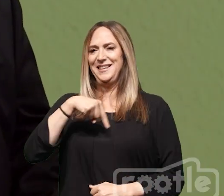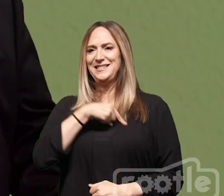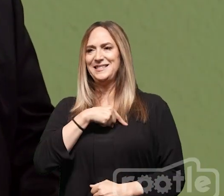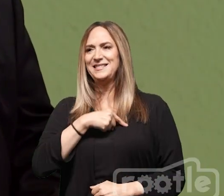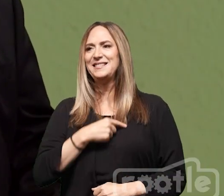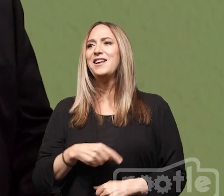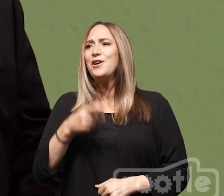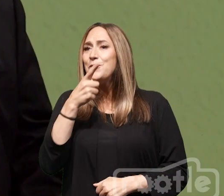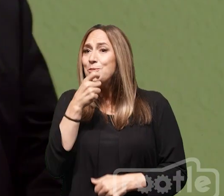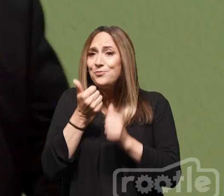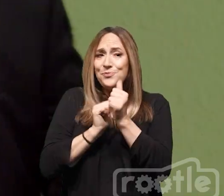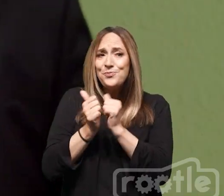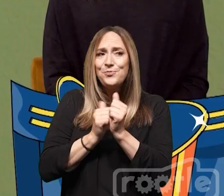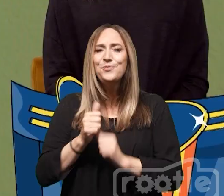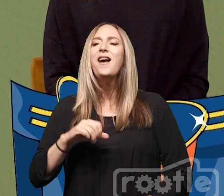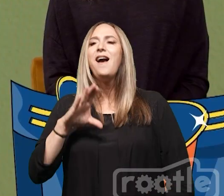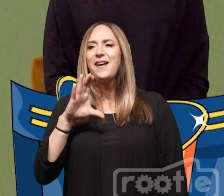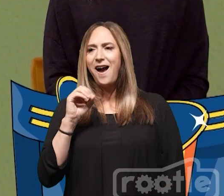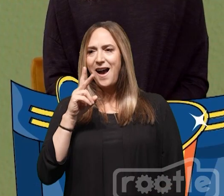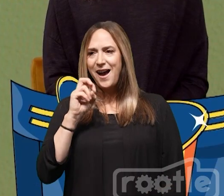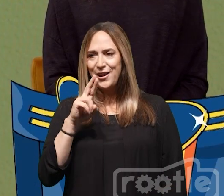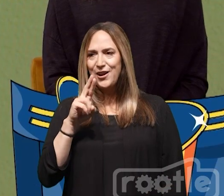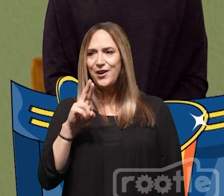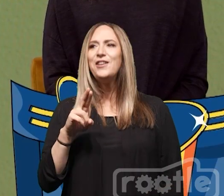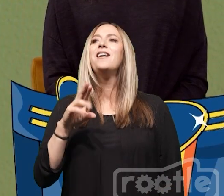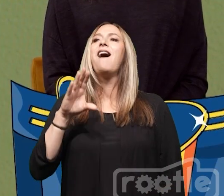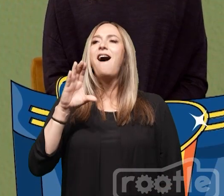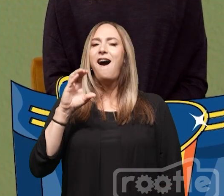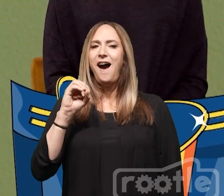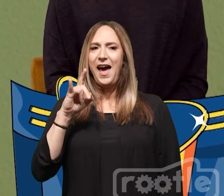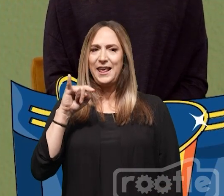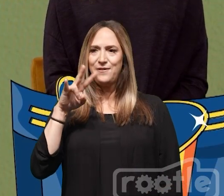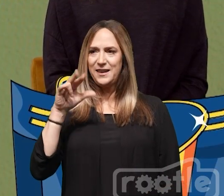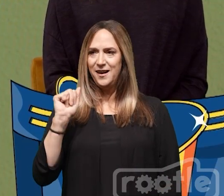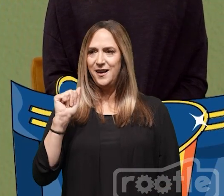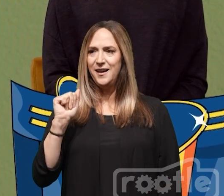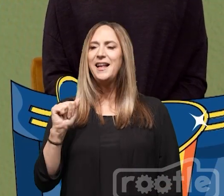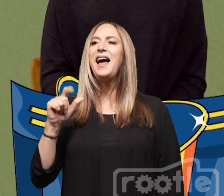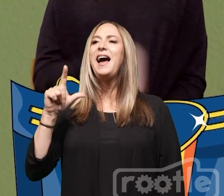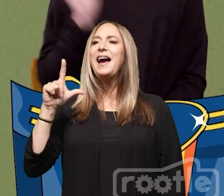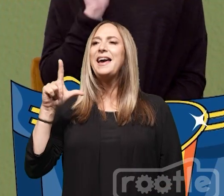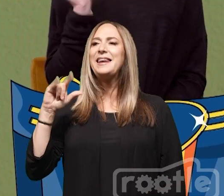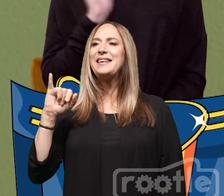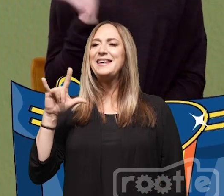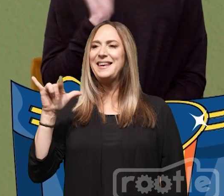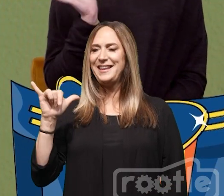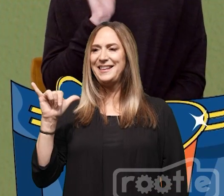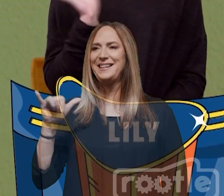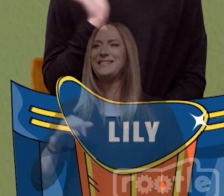Today's contestants are Connor, Olivia, and Lily.